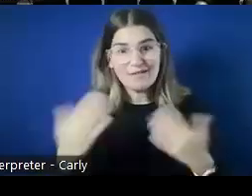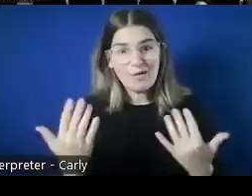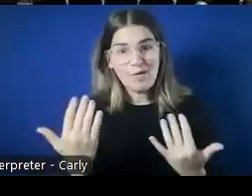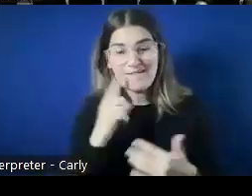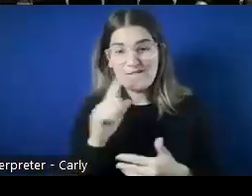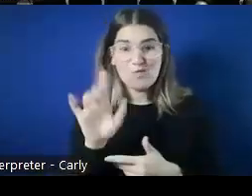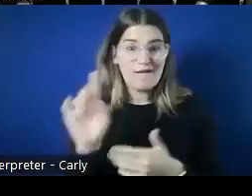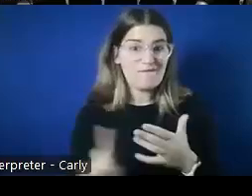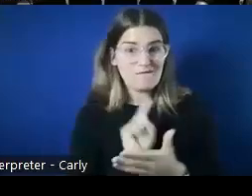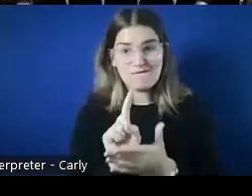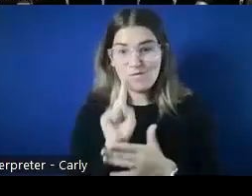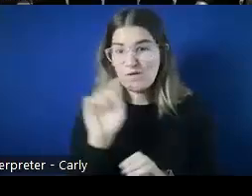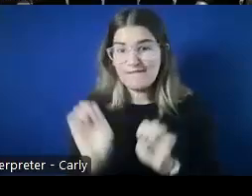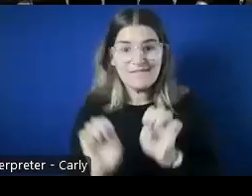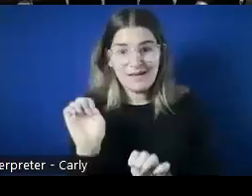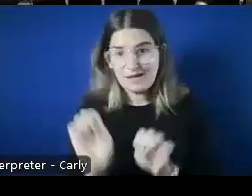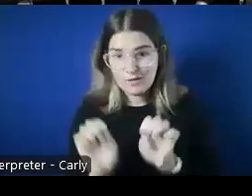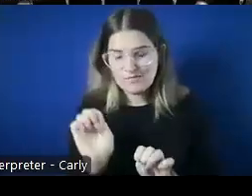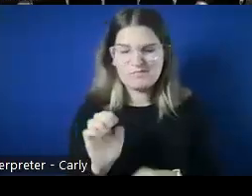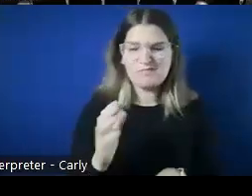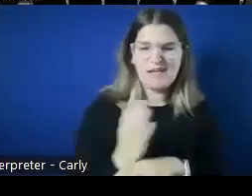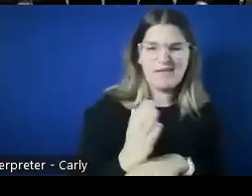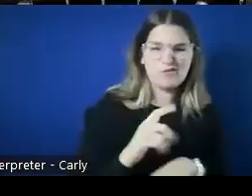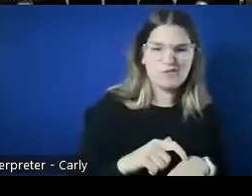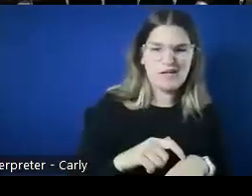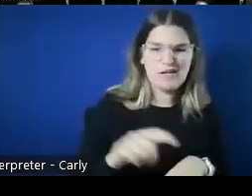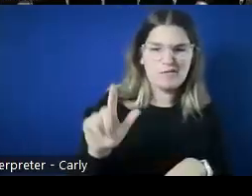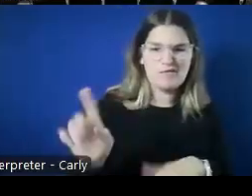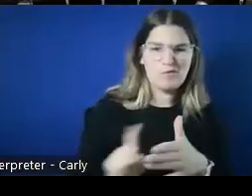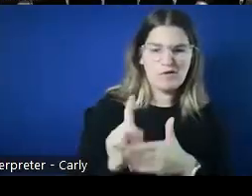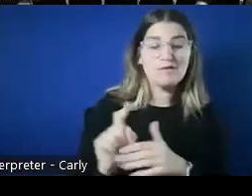to finish your Avail which is I think our average time still you can go over to this alternative